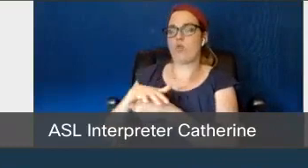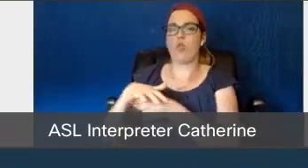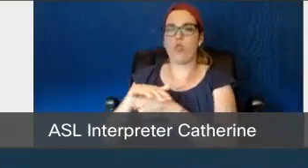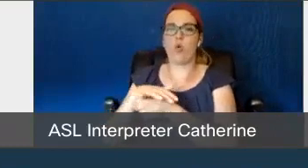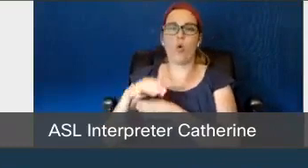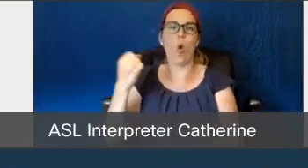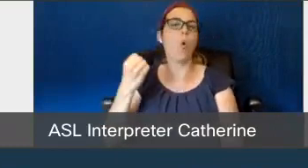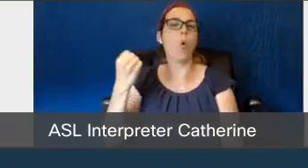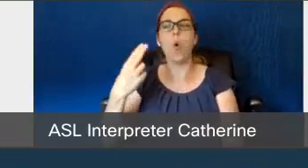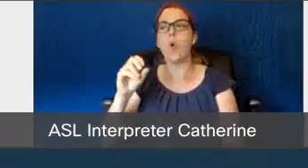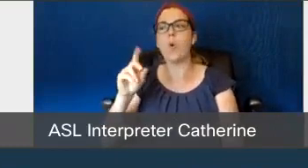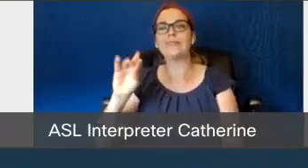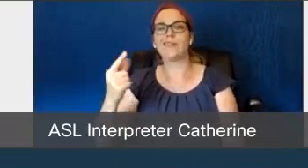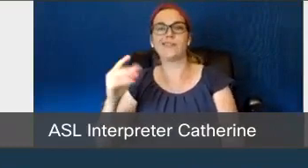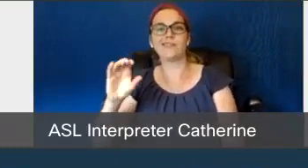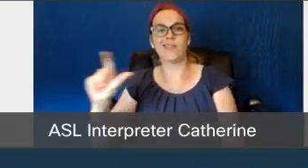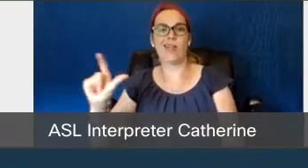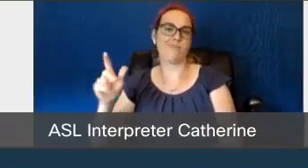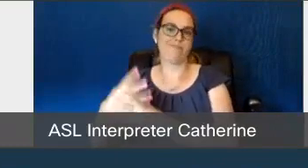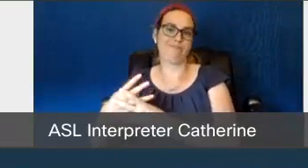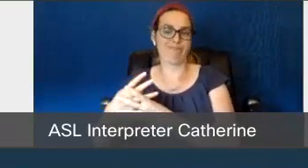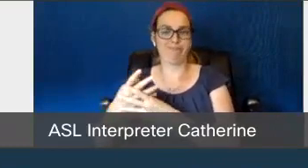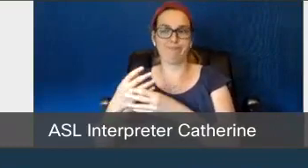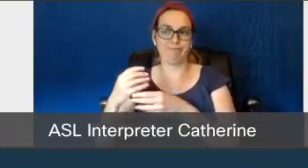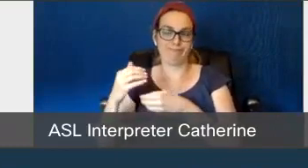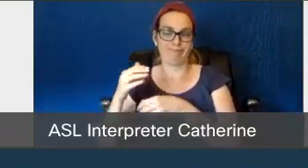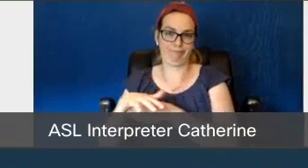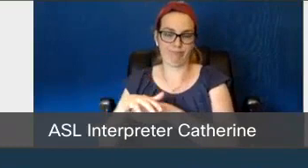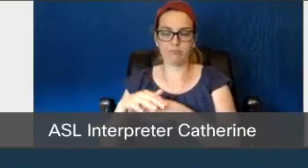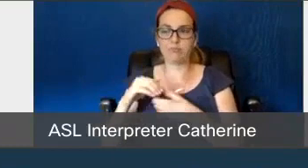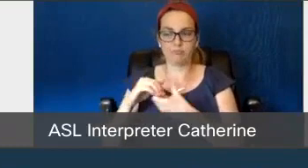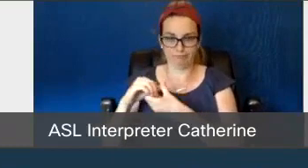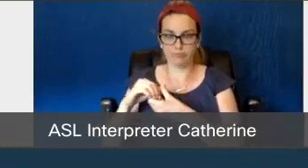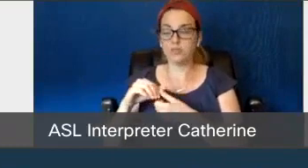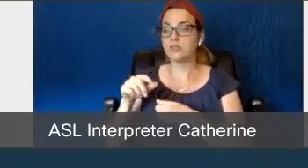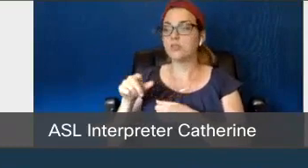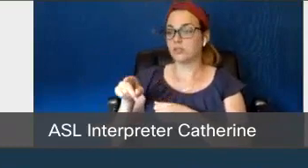are in custody, let's say they're citizens to our short level of time and on their way out